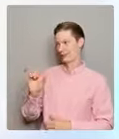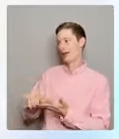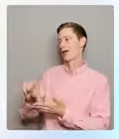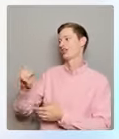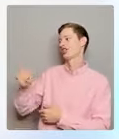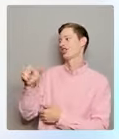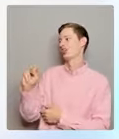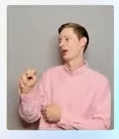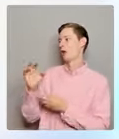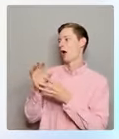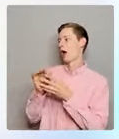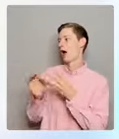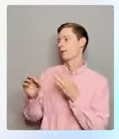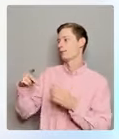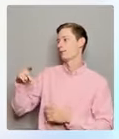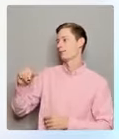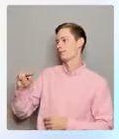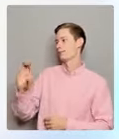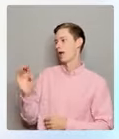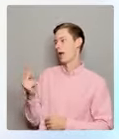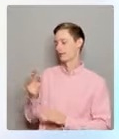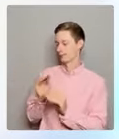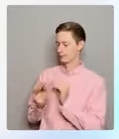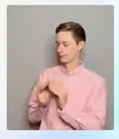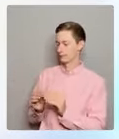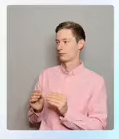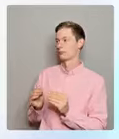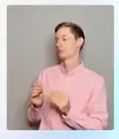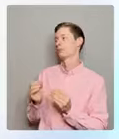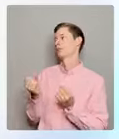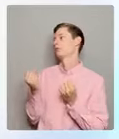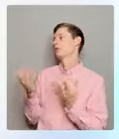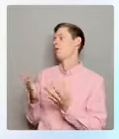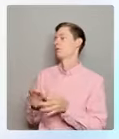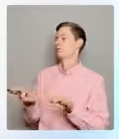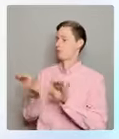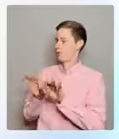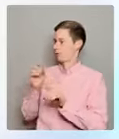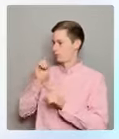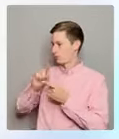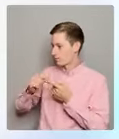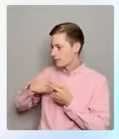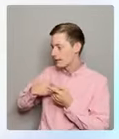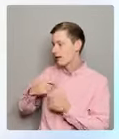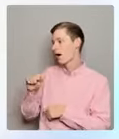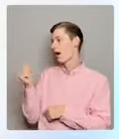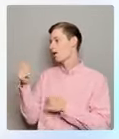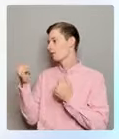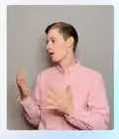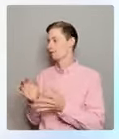Yes, that January options patch was so important, I know to me, and also to all of our players. And I think it's so important